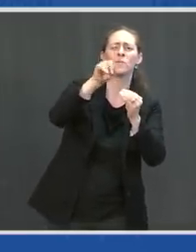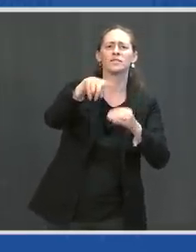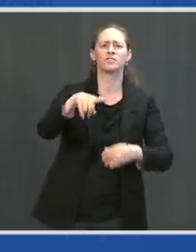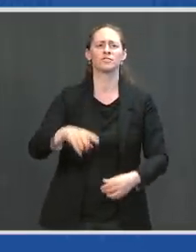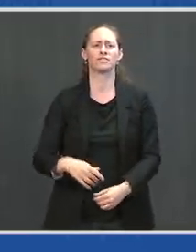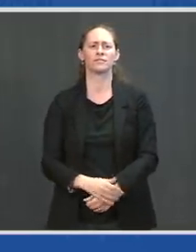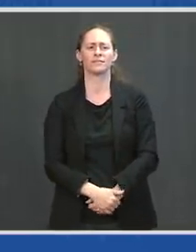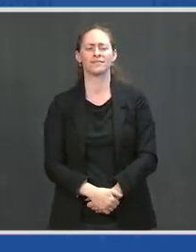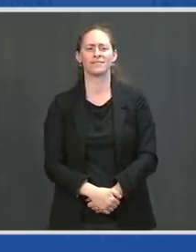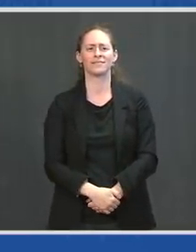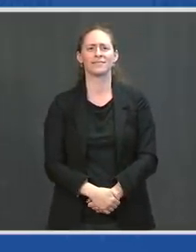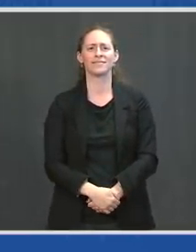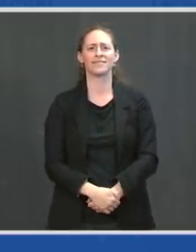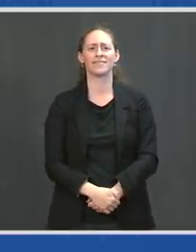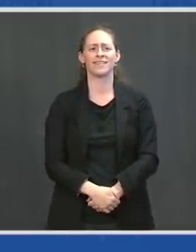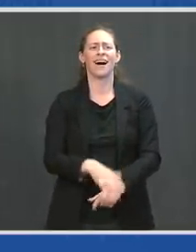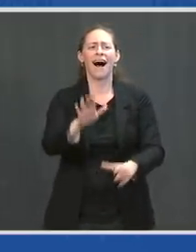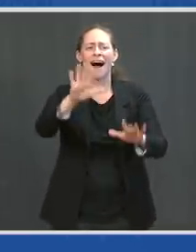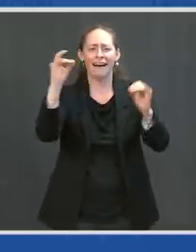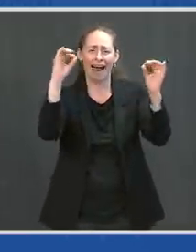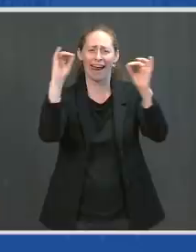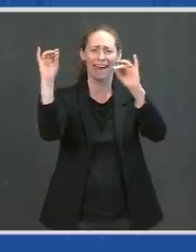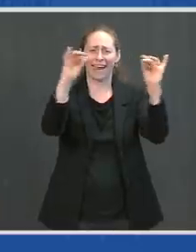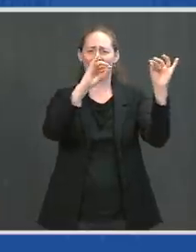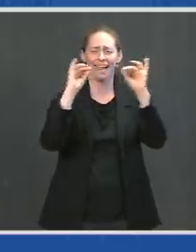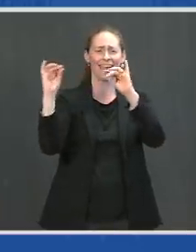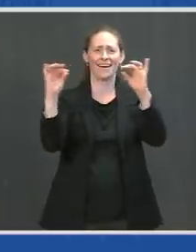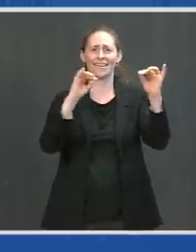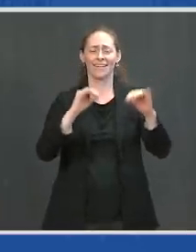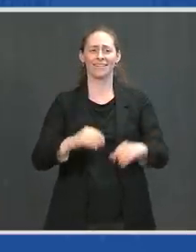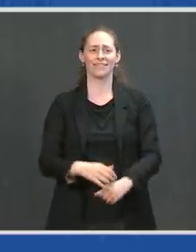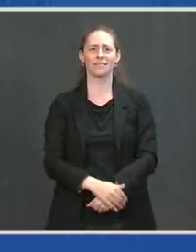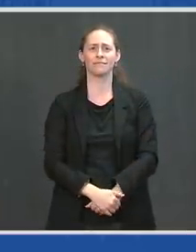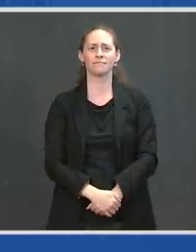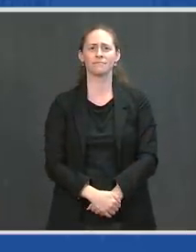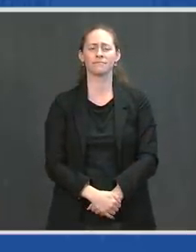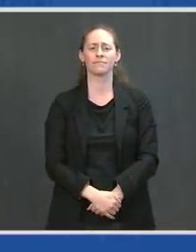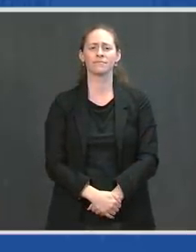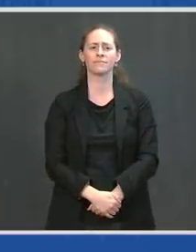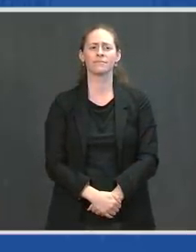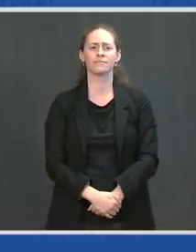The Press: Why not -- on Nord Stream, why didn't you keep going with the sanct- -- sanctions on Nord Stream 2, Mr. President?